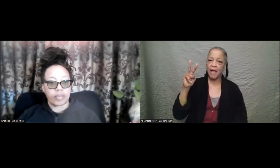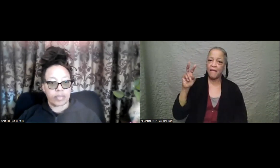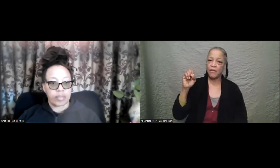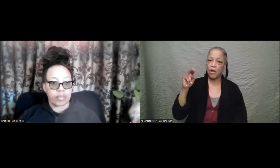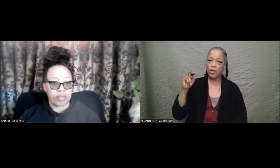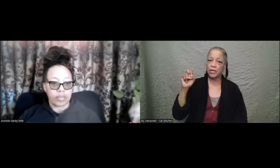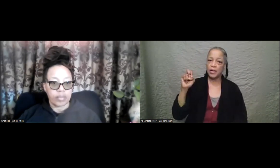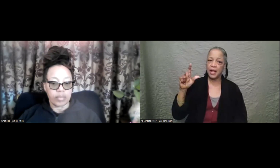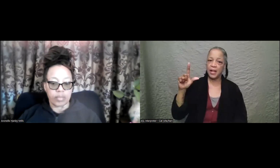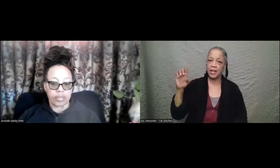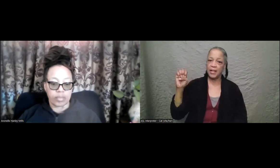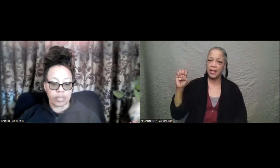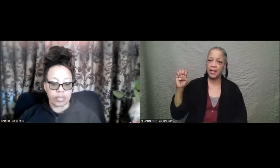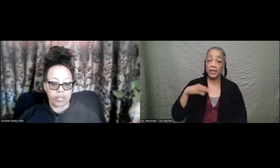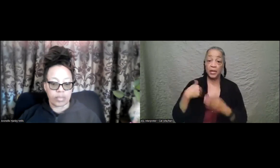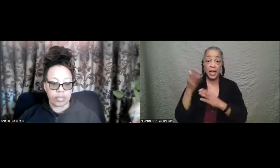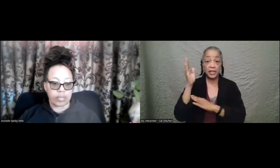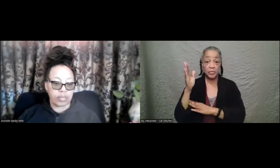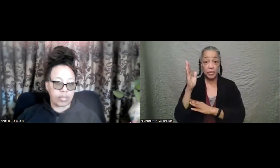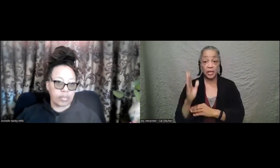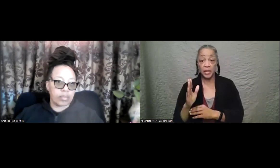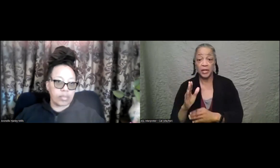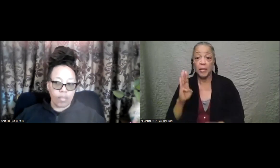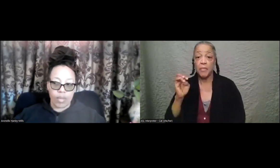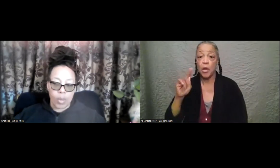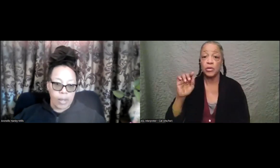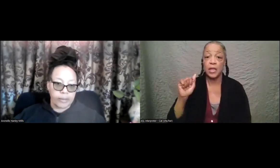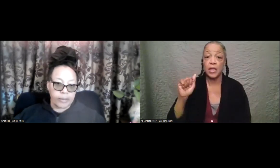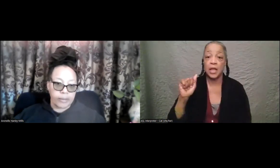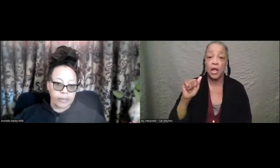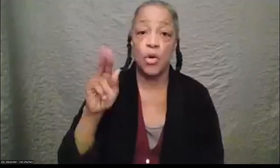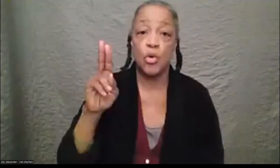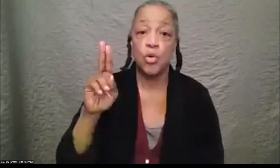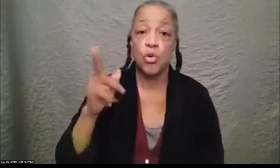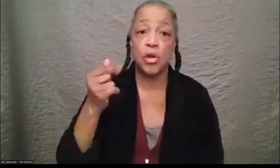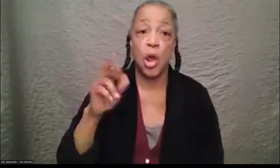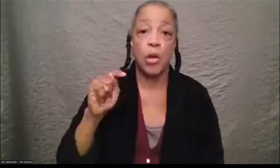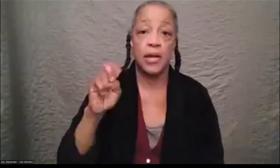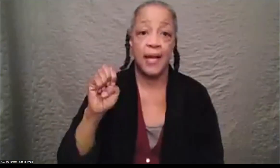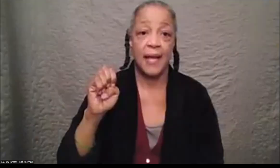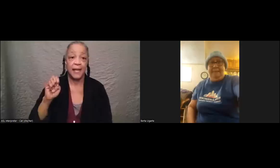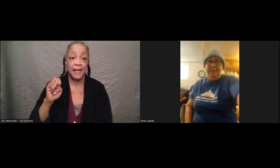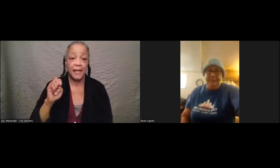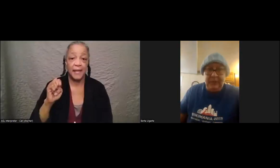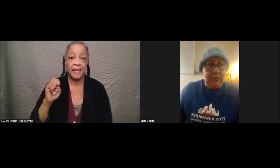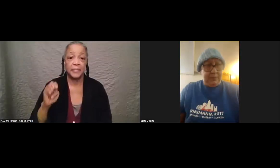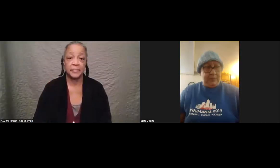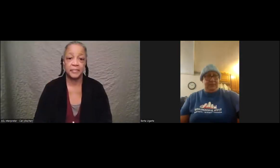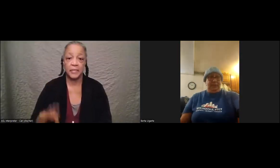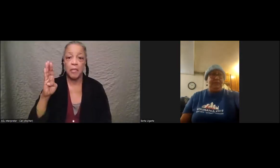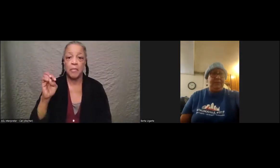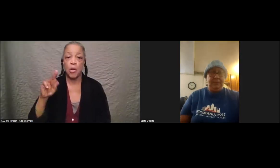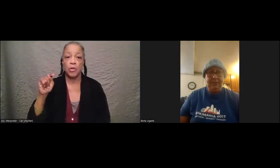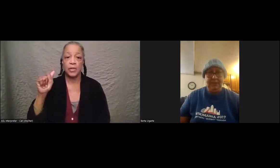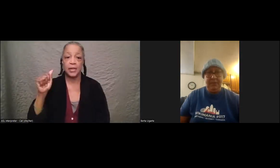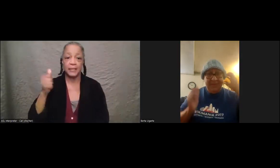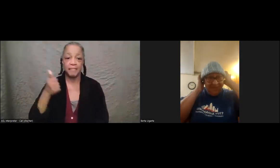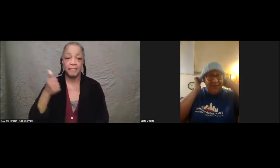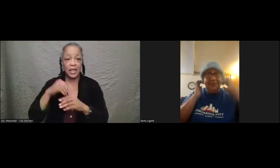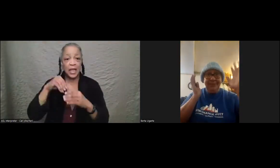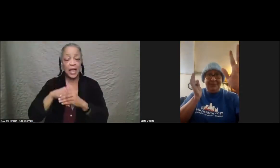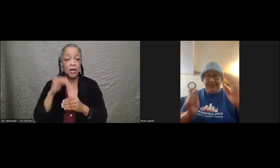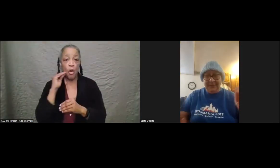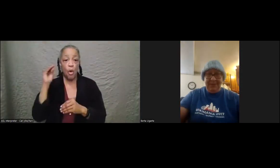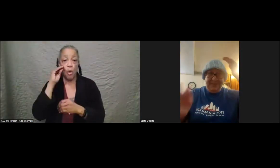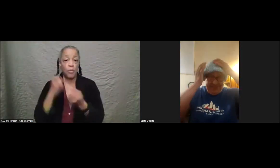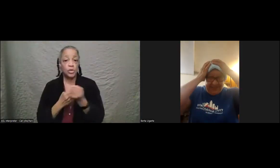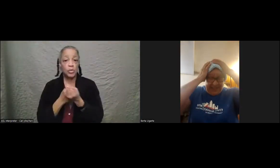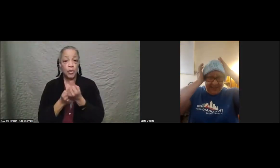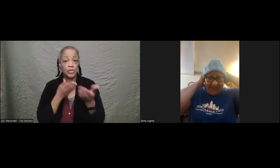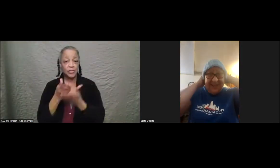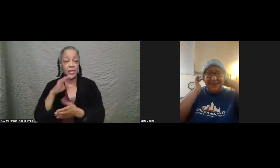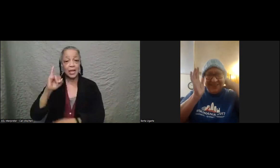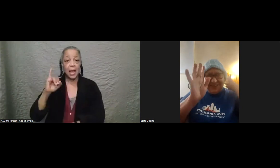Our next speaker on this panel is - -, and in-home supportive services provider . We